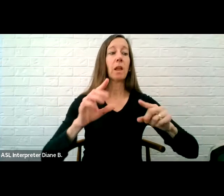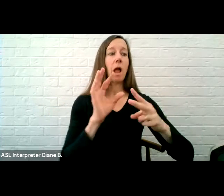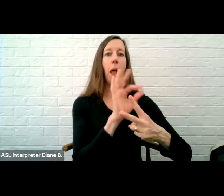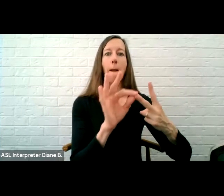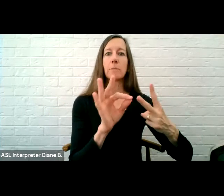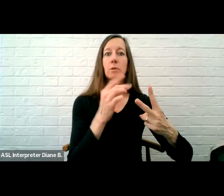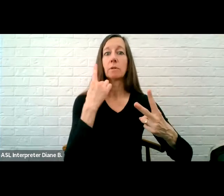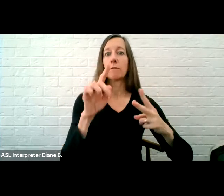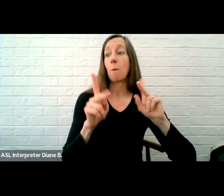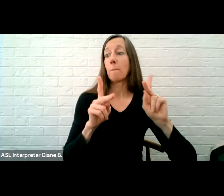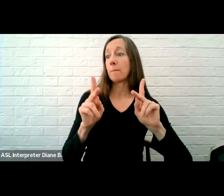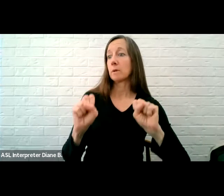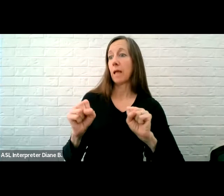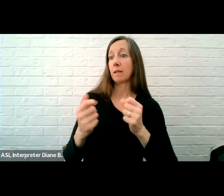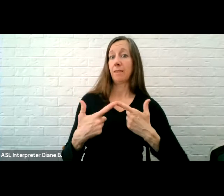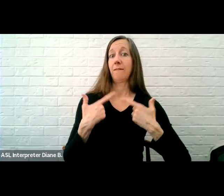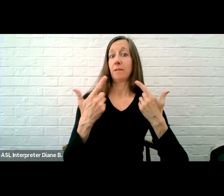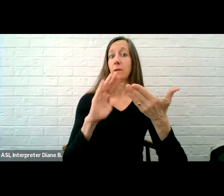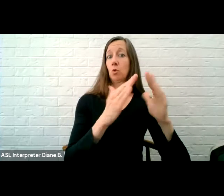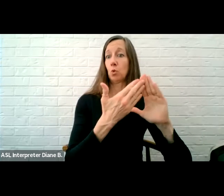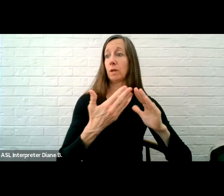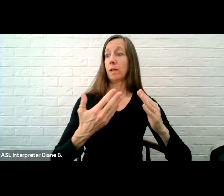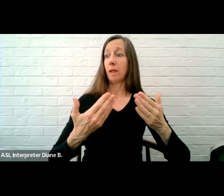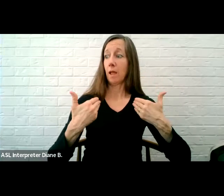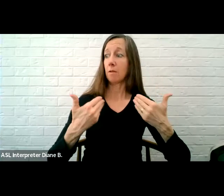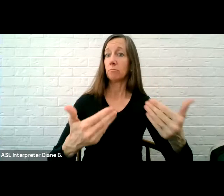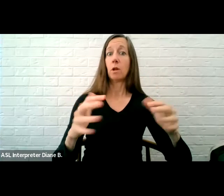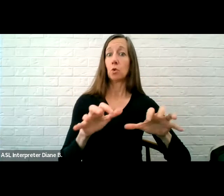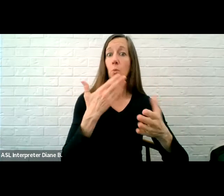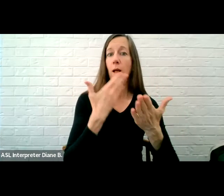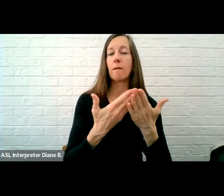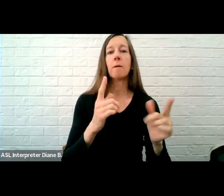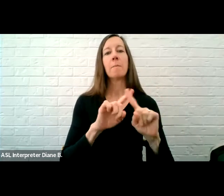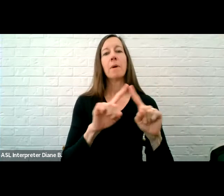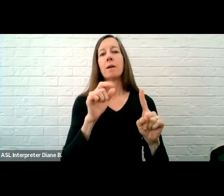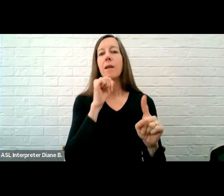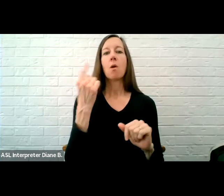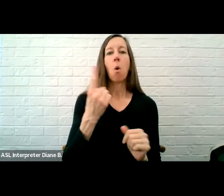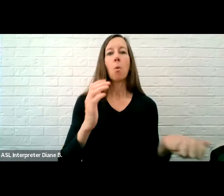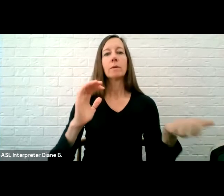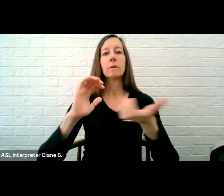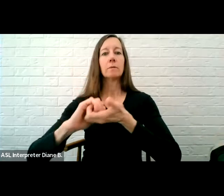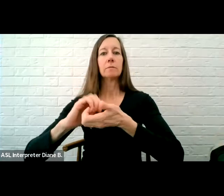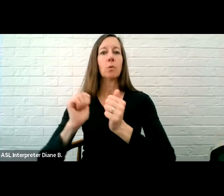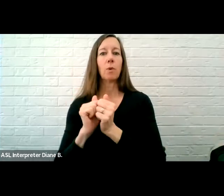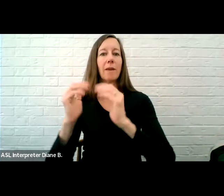They need to live and thrive in the community, but not always have to have those coupled with housing and services. And so we're also seeing states